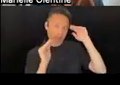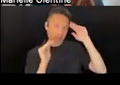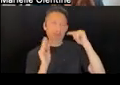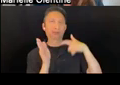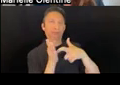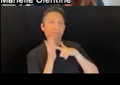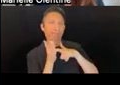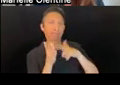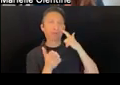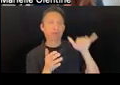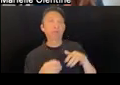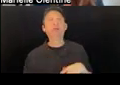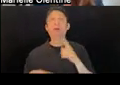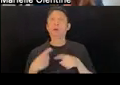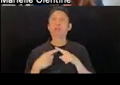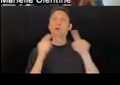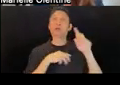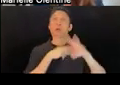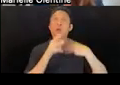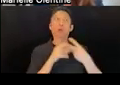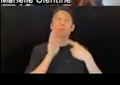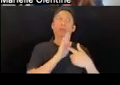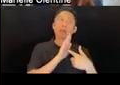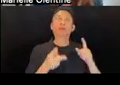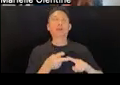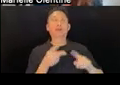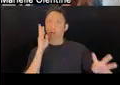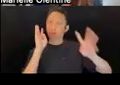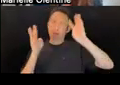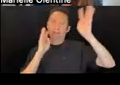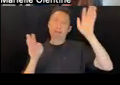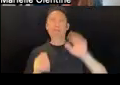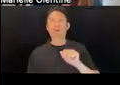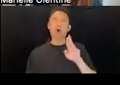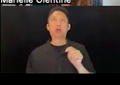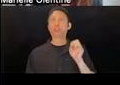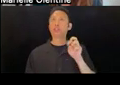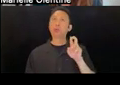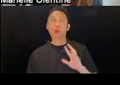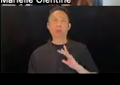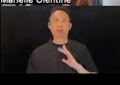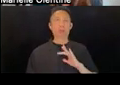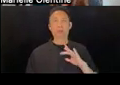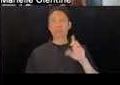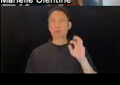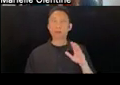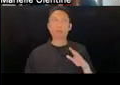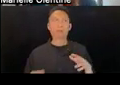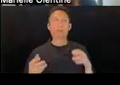and to know how to participate in those markets. So I would say if you are doing it yourself, doing a